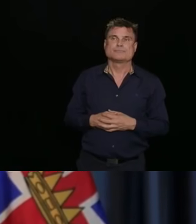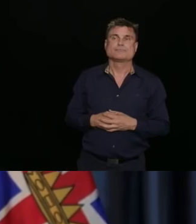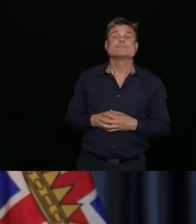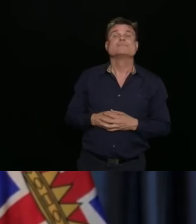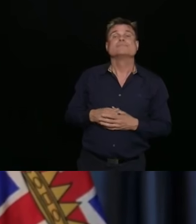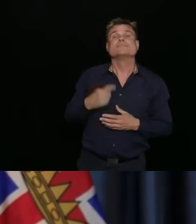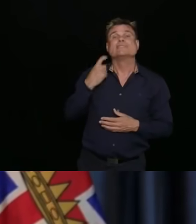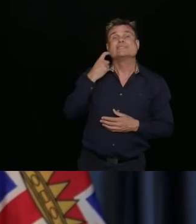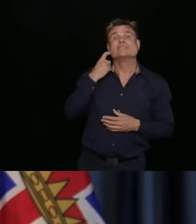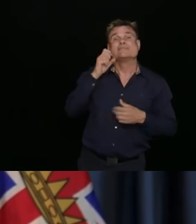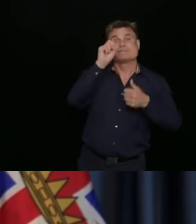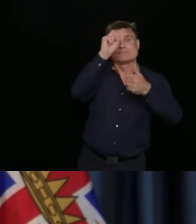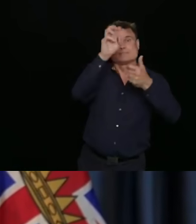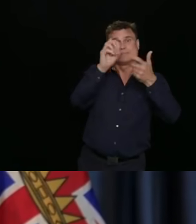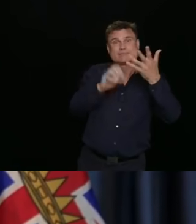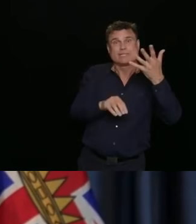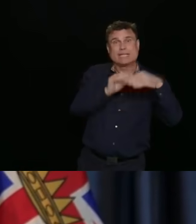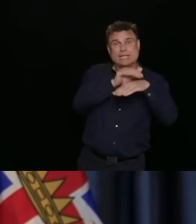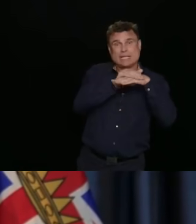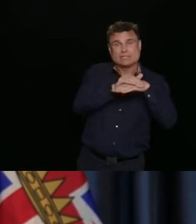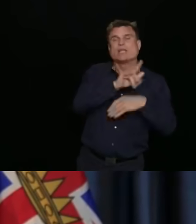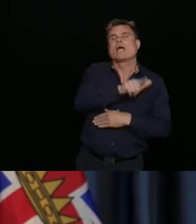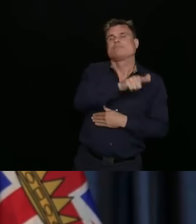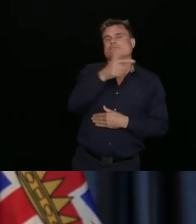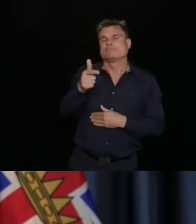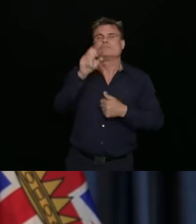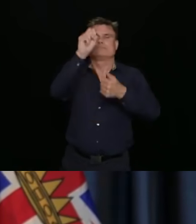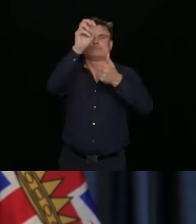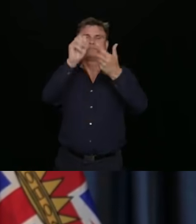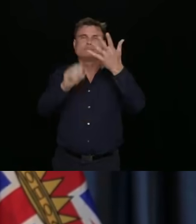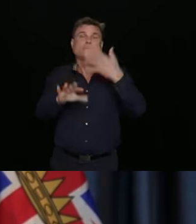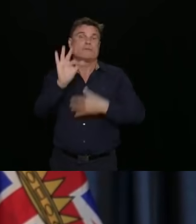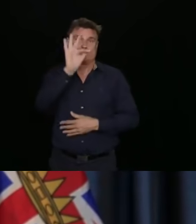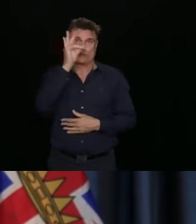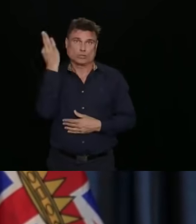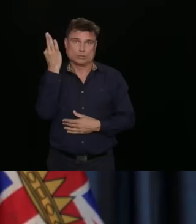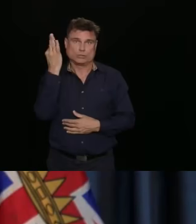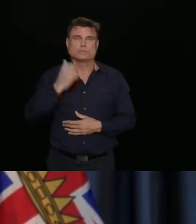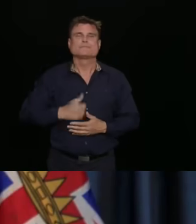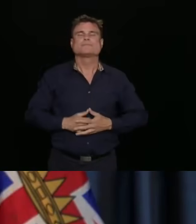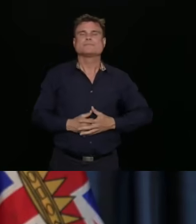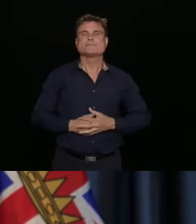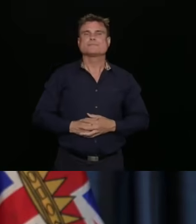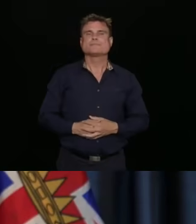an income. It's addressing all of those. I think one of the important things we